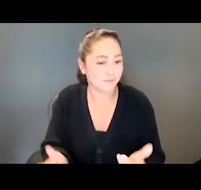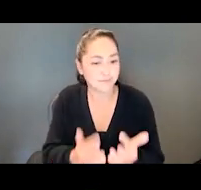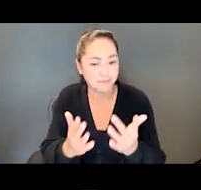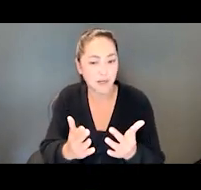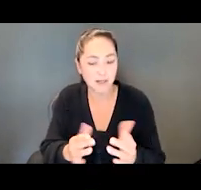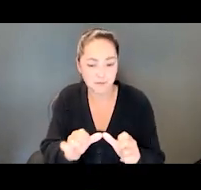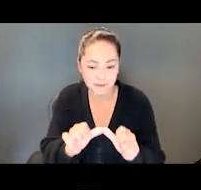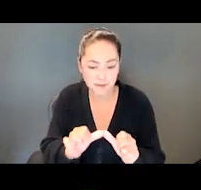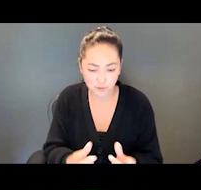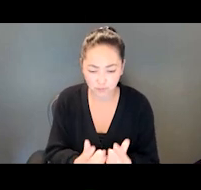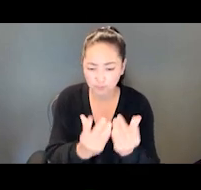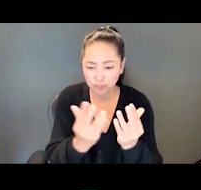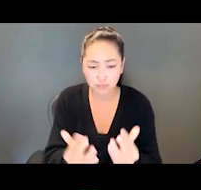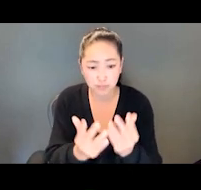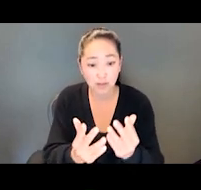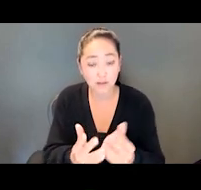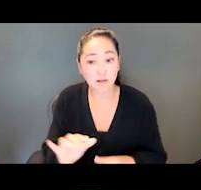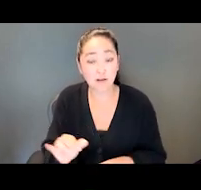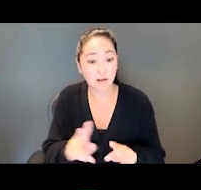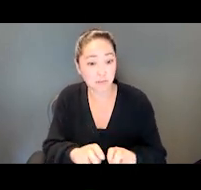accessible. And inclusive park experience for all.